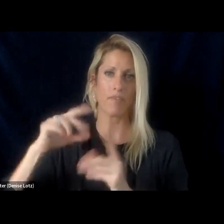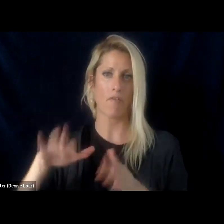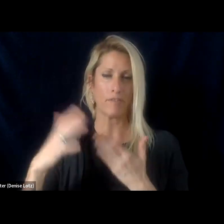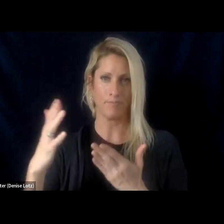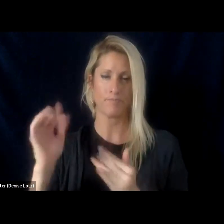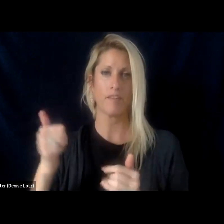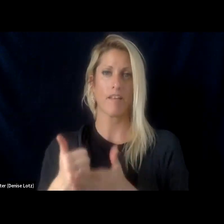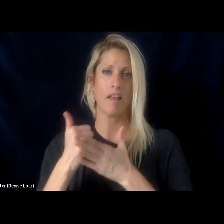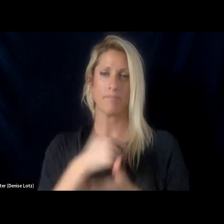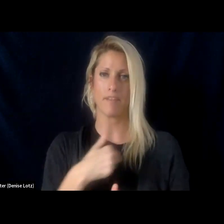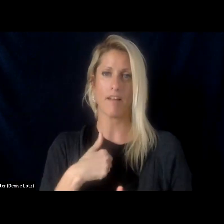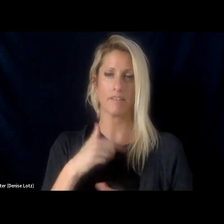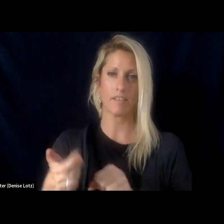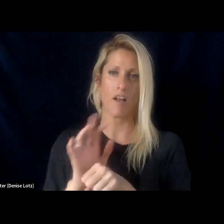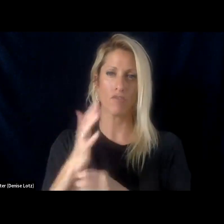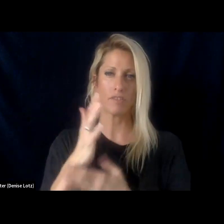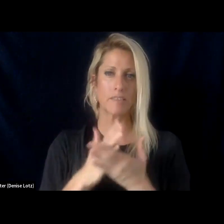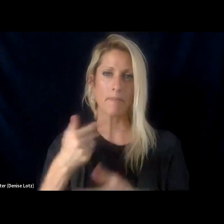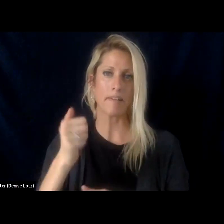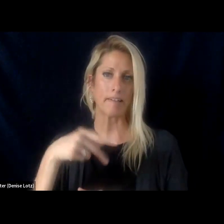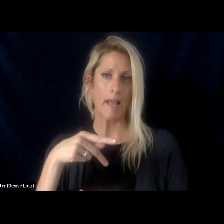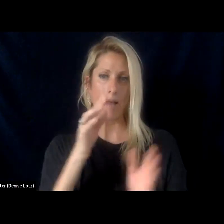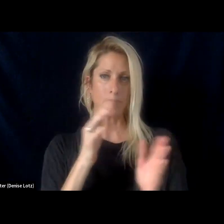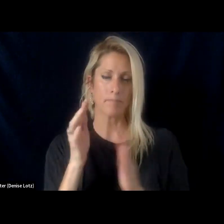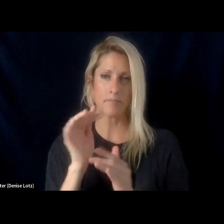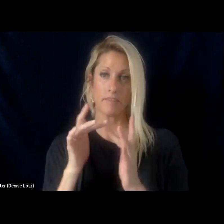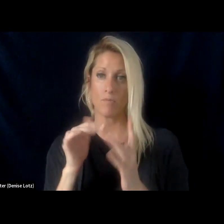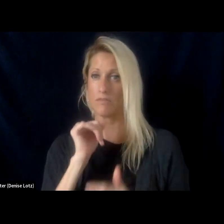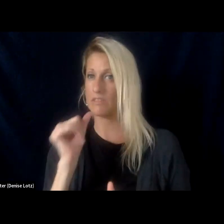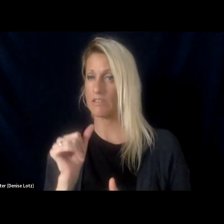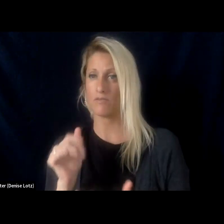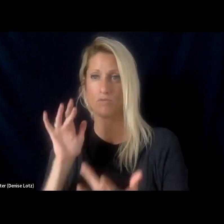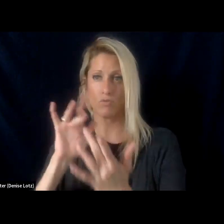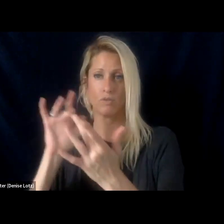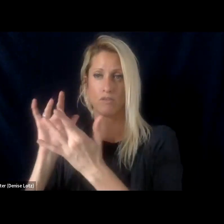cover some of the apps and places where our network did not reach these families, and